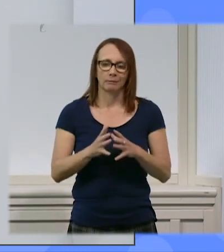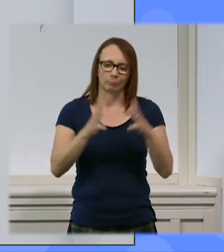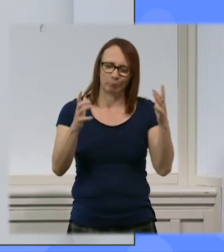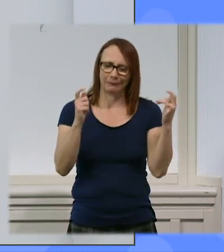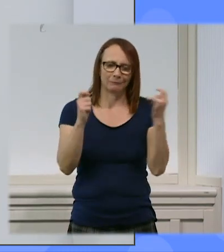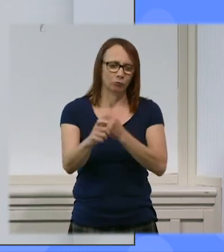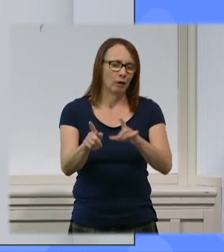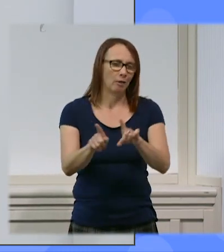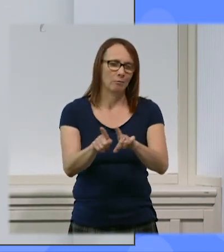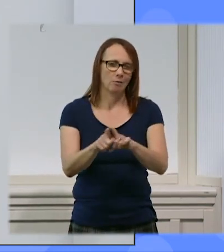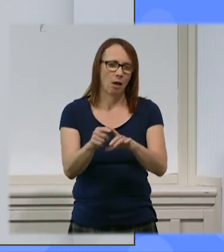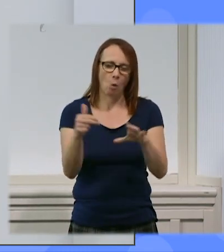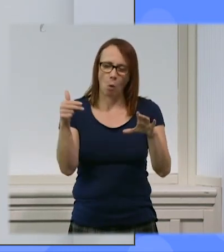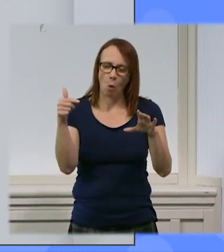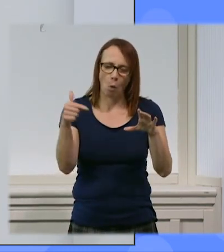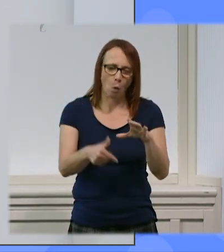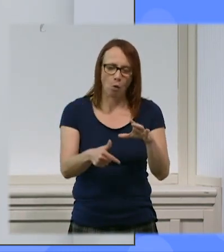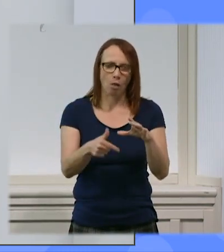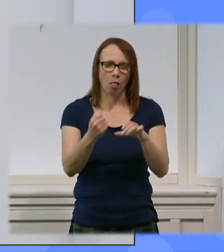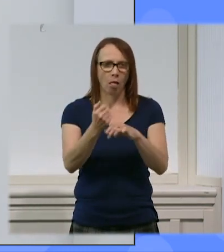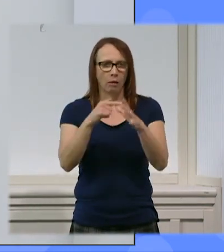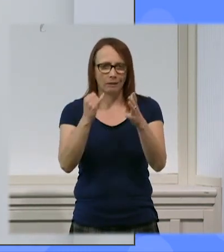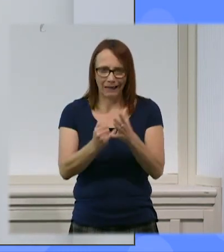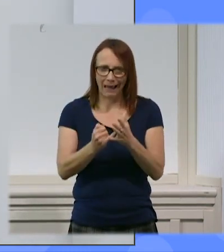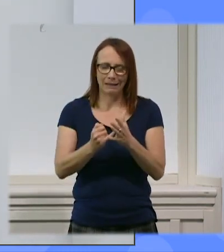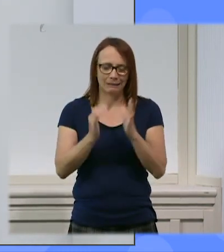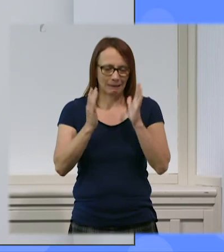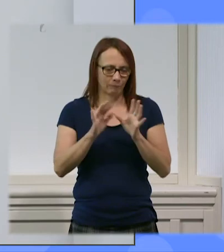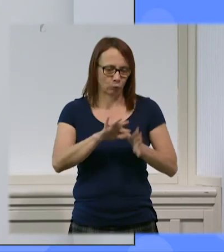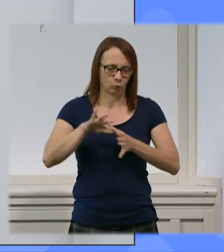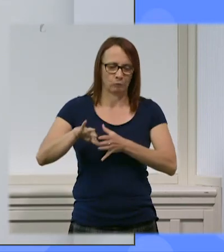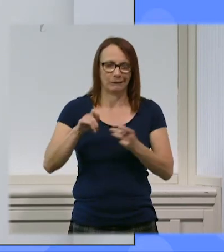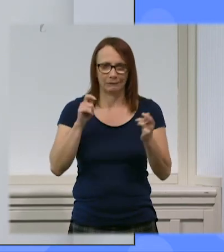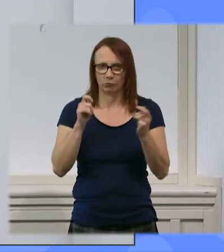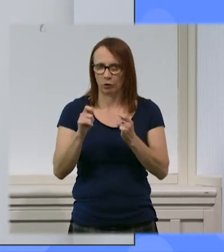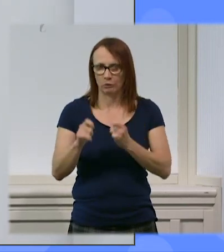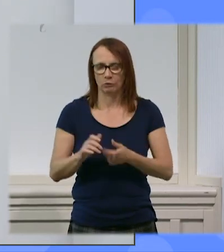gas sector so for today what I want to do is just take one of those many